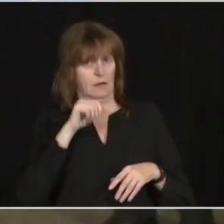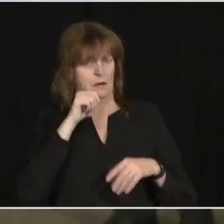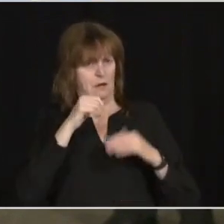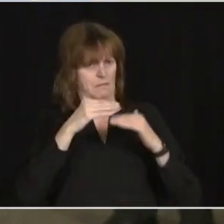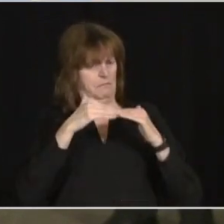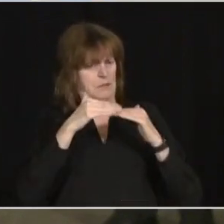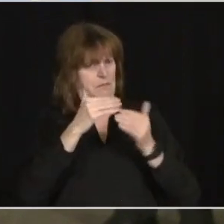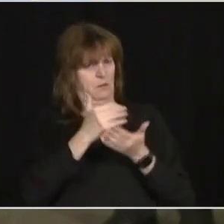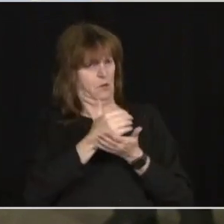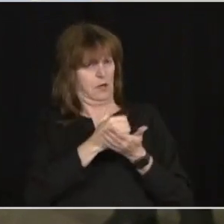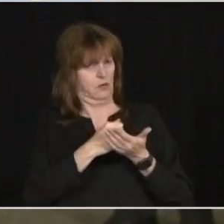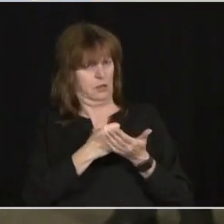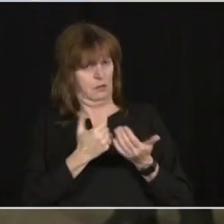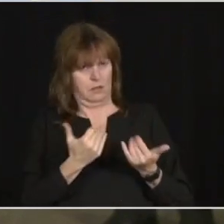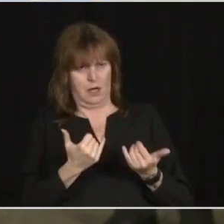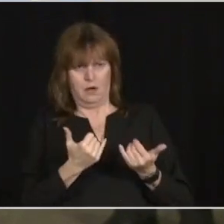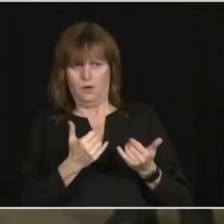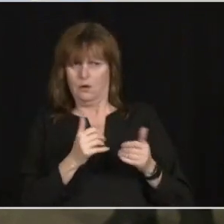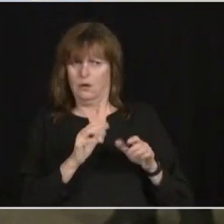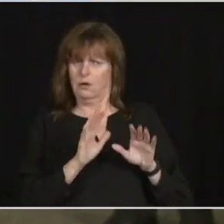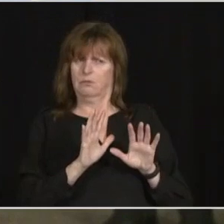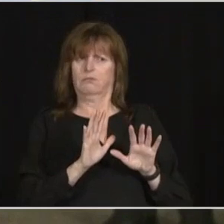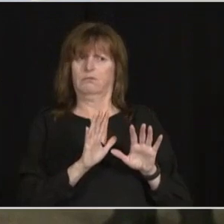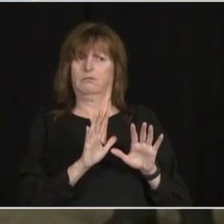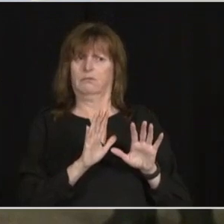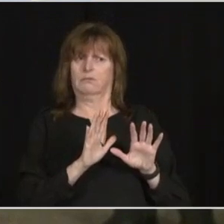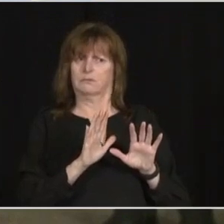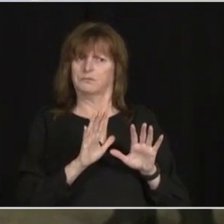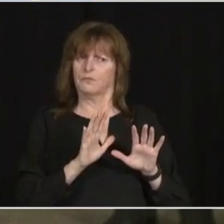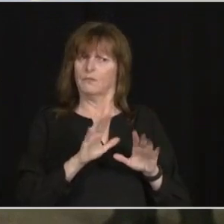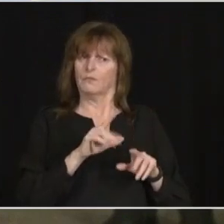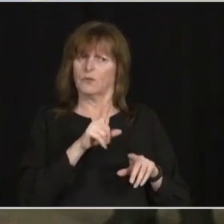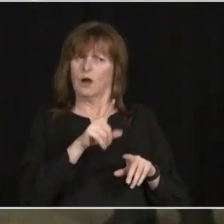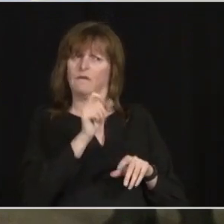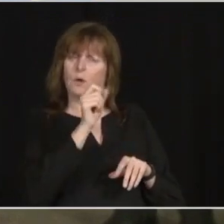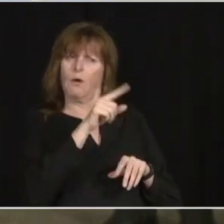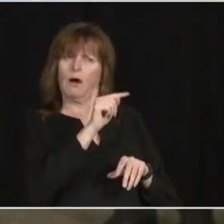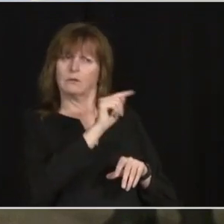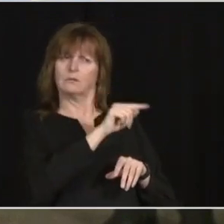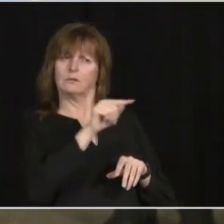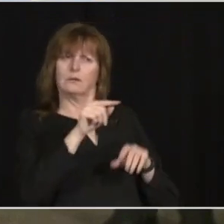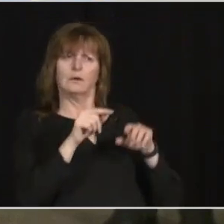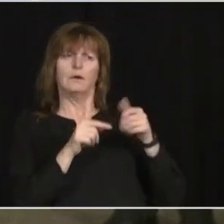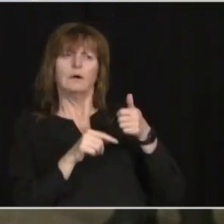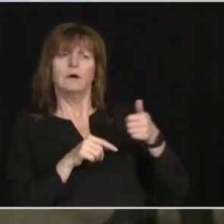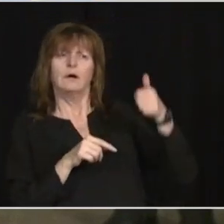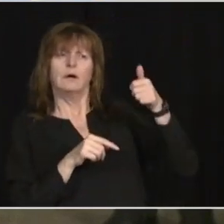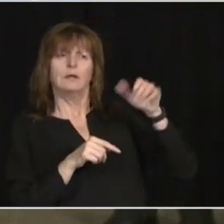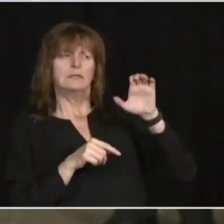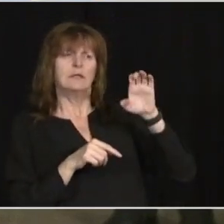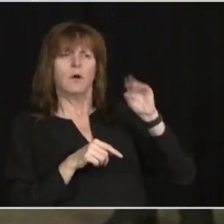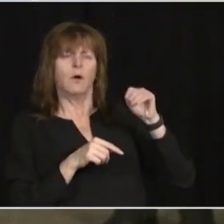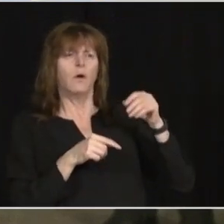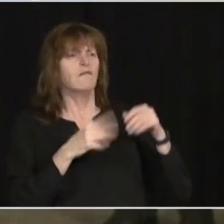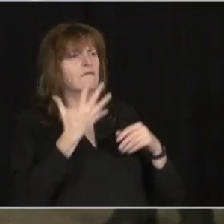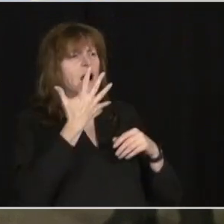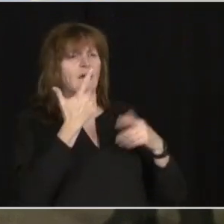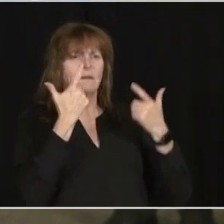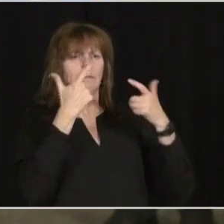So you'd have to ask that question for the CEOs of the big five or six retail grocery chains. What I understand,